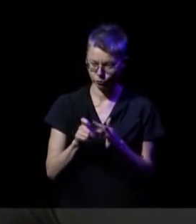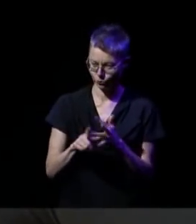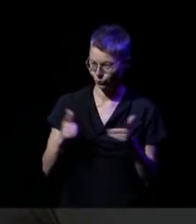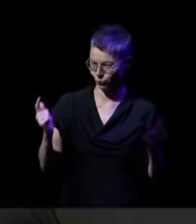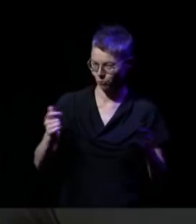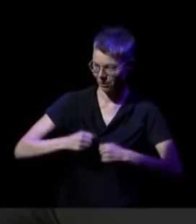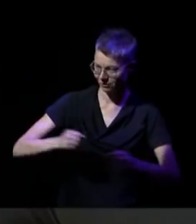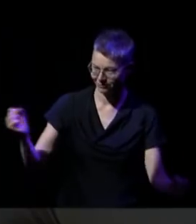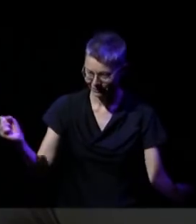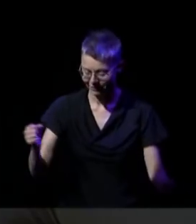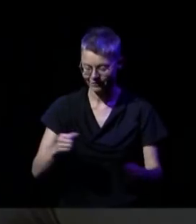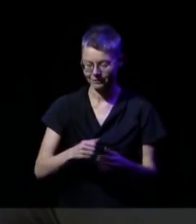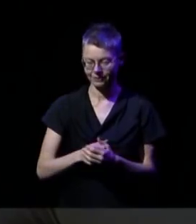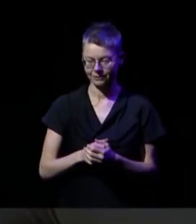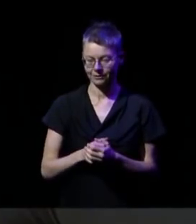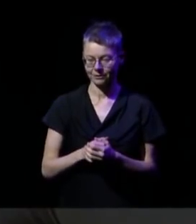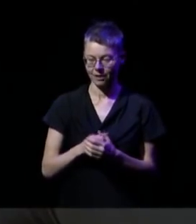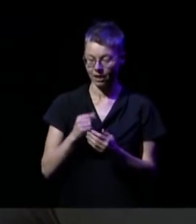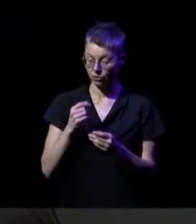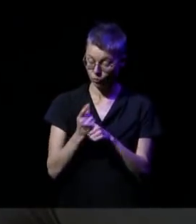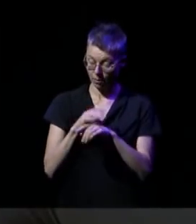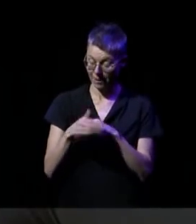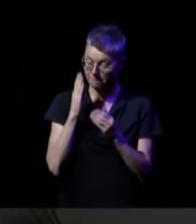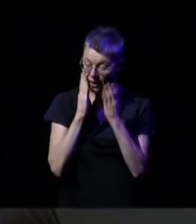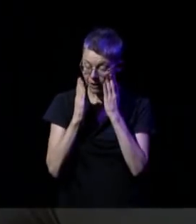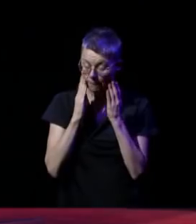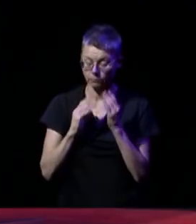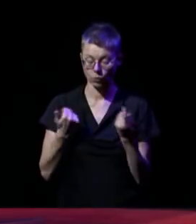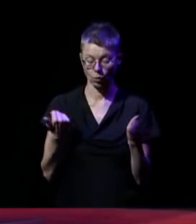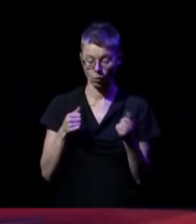I mean, you know, the cosmetics industry that you talk about, the cosmetic surgery industry that you talk about,